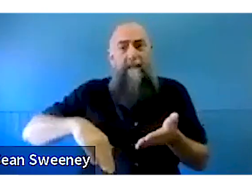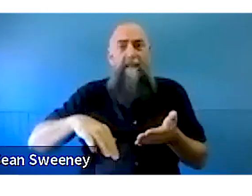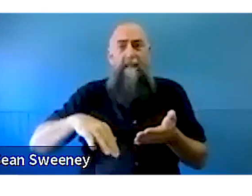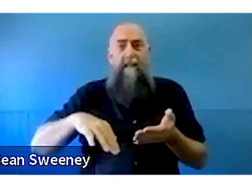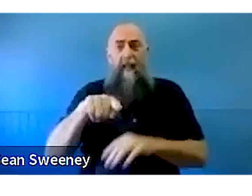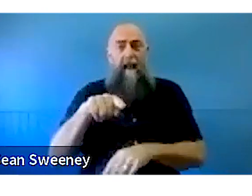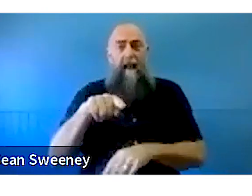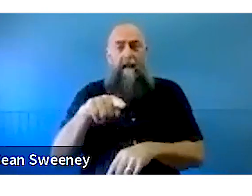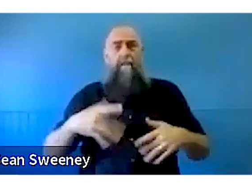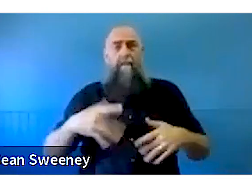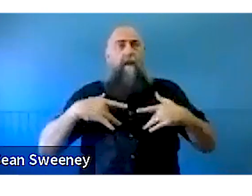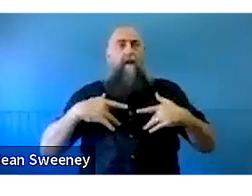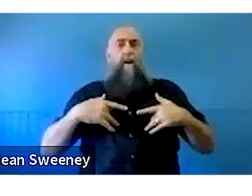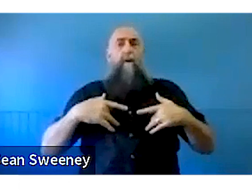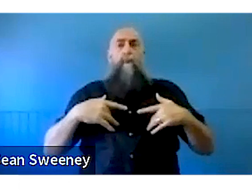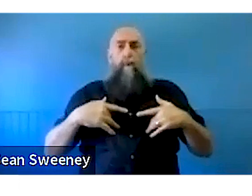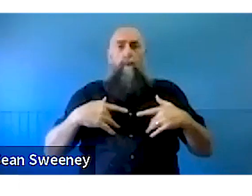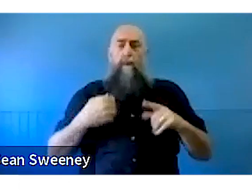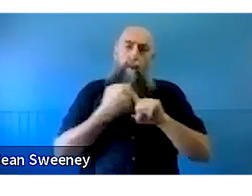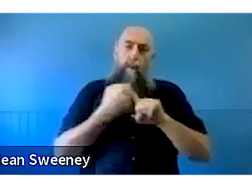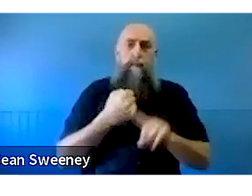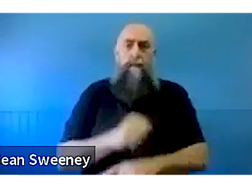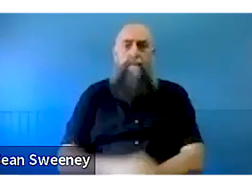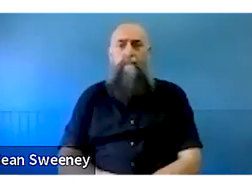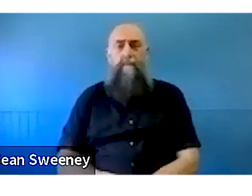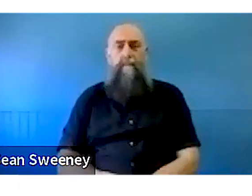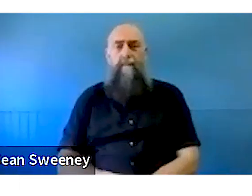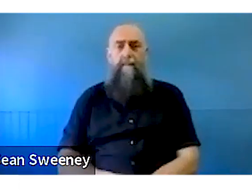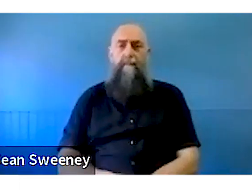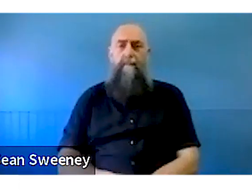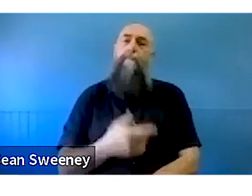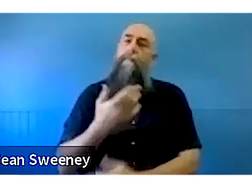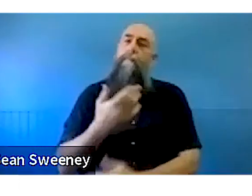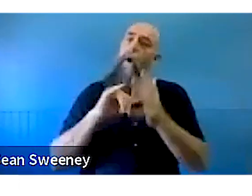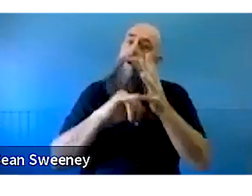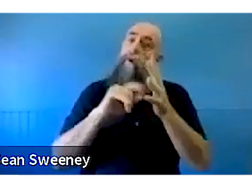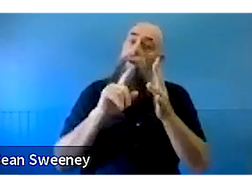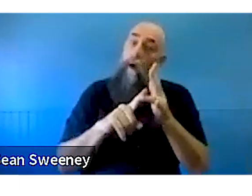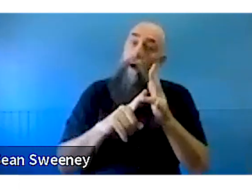And it is this kind of thing that will be helpful for these kinds of